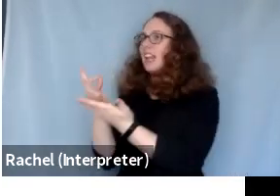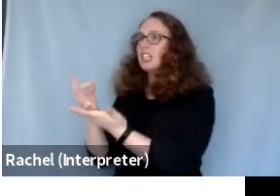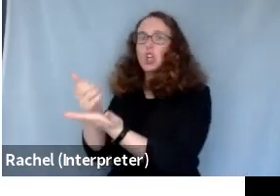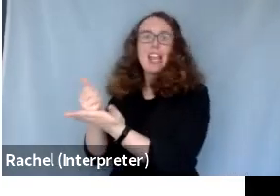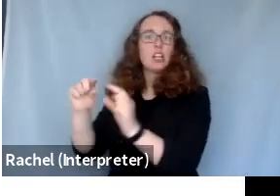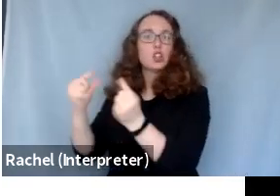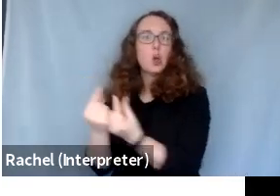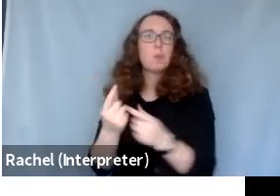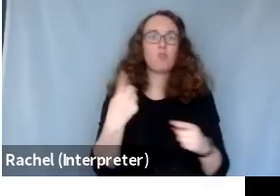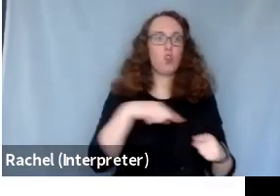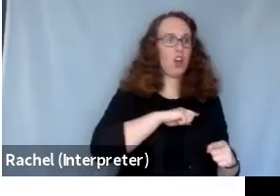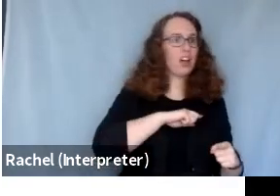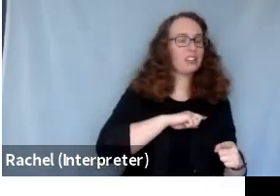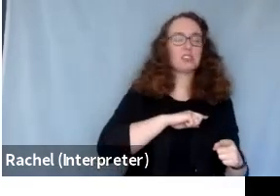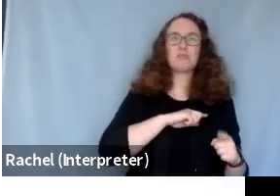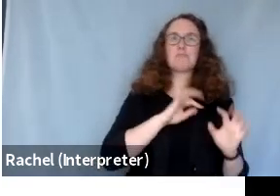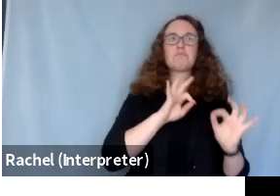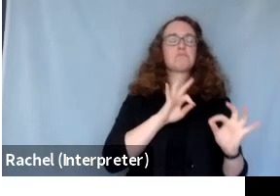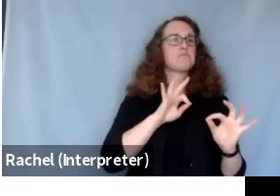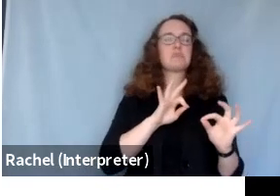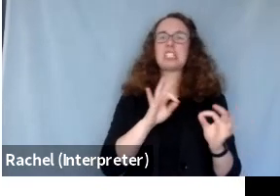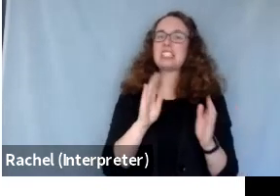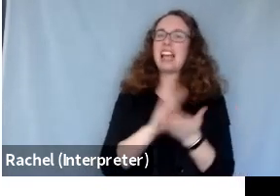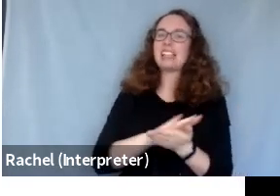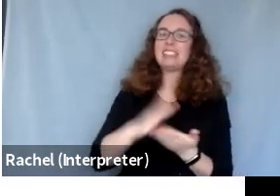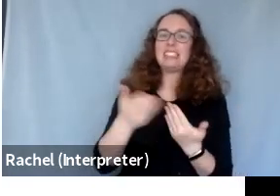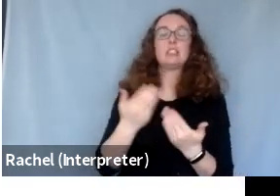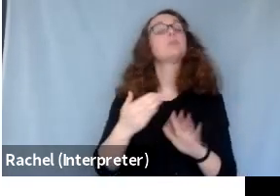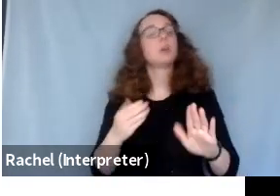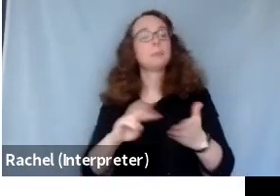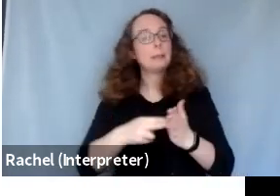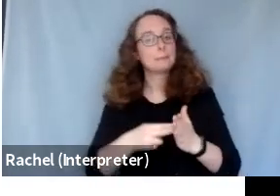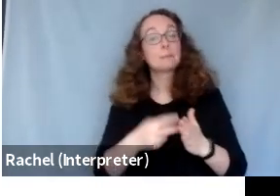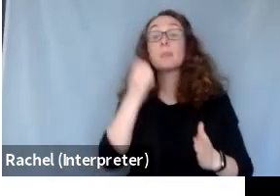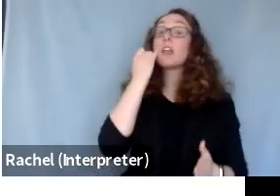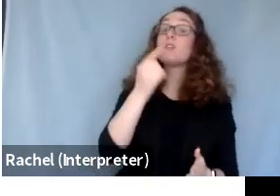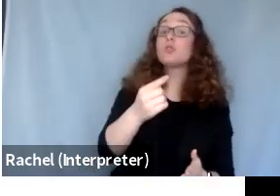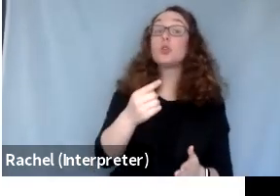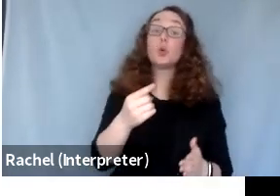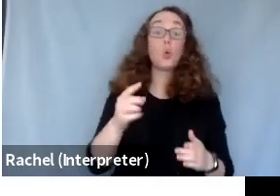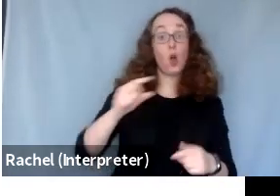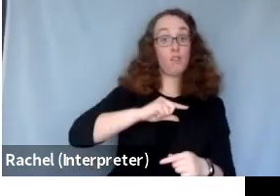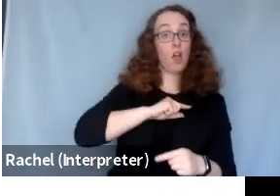So if you are eligible for financial aid you will receive an email one notifying